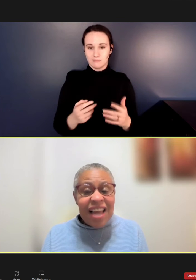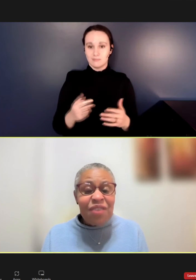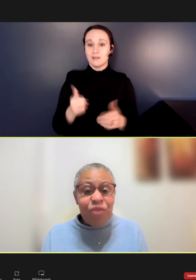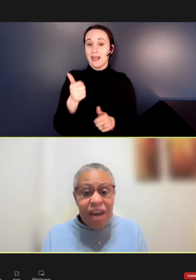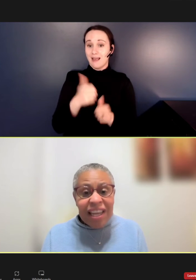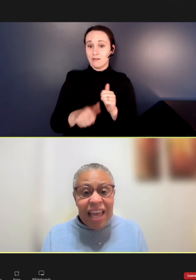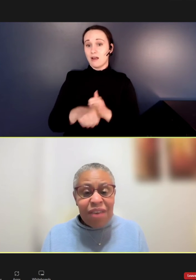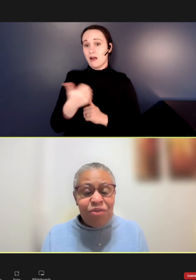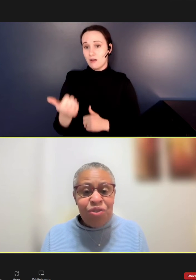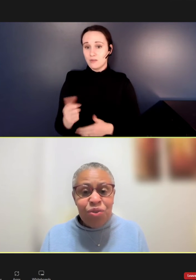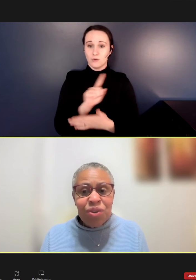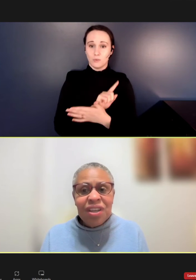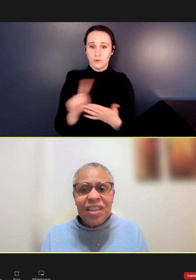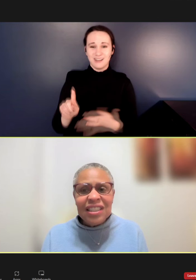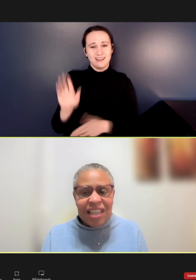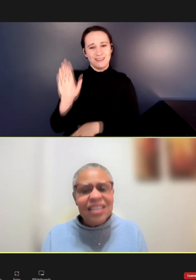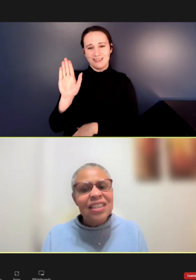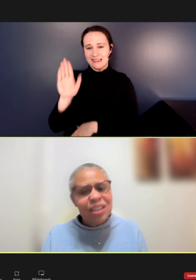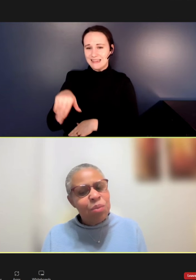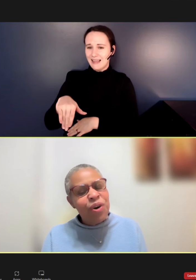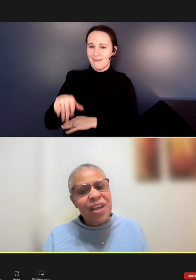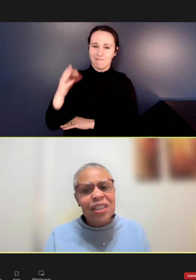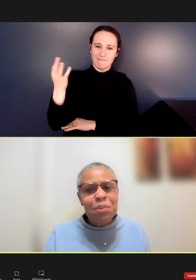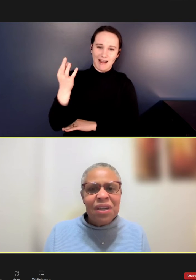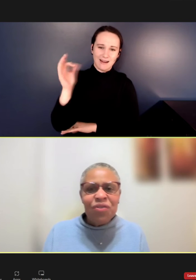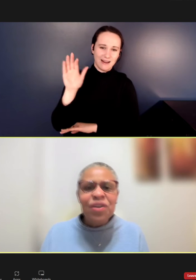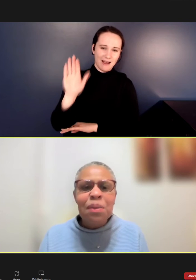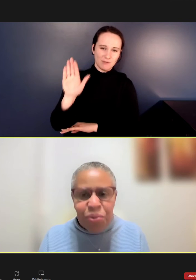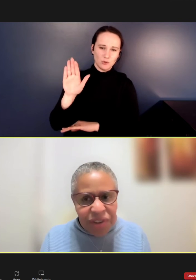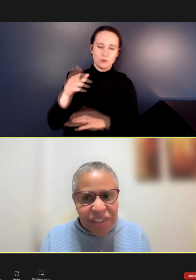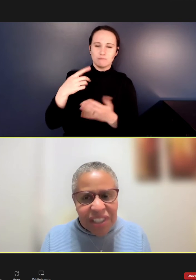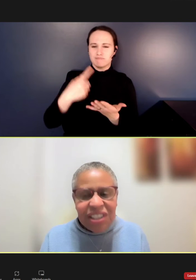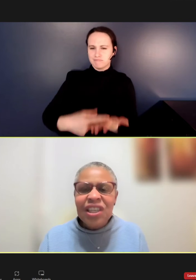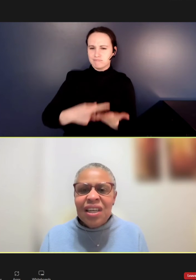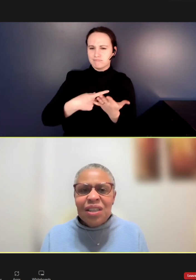on a Friday afternoon to discuss this work. And it's been a real privilege